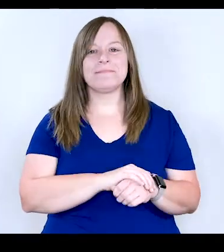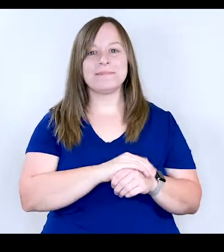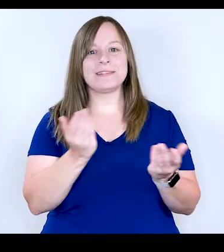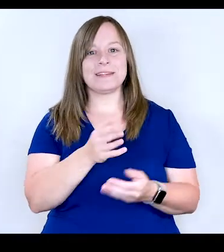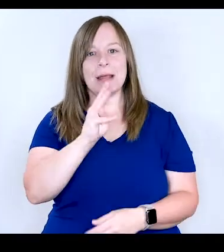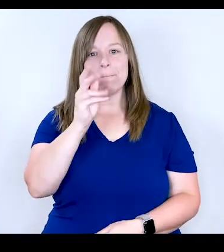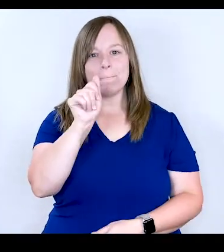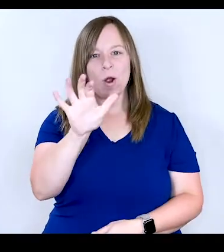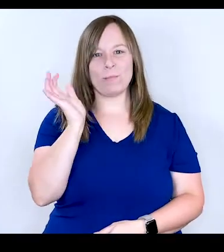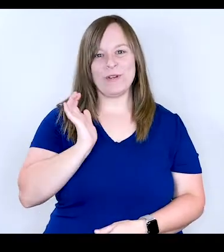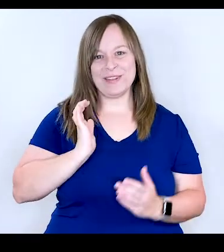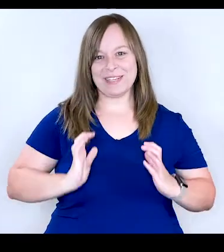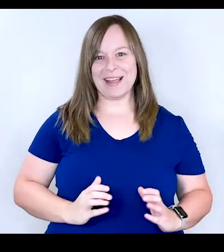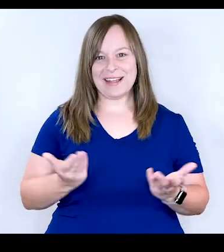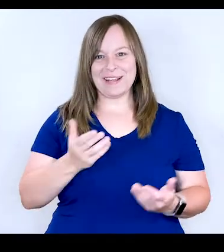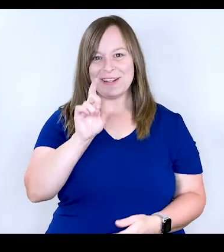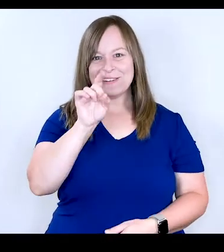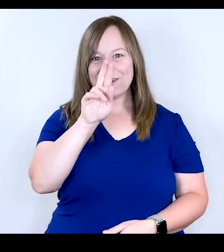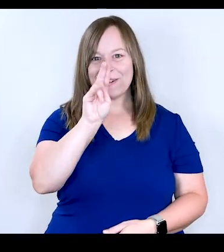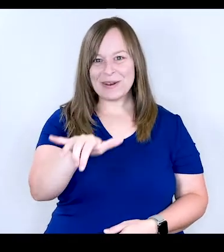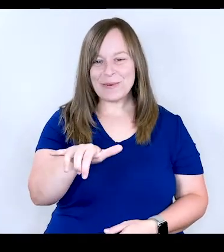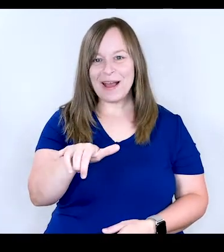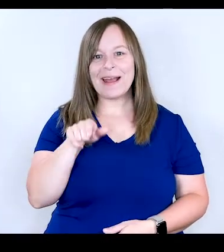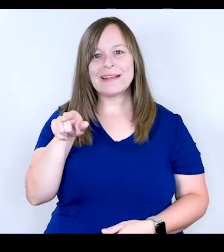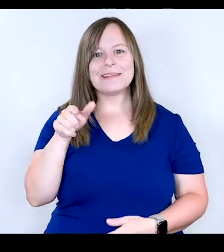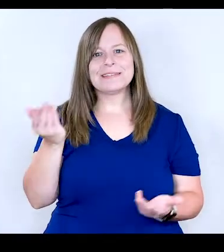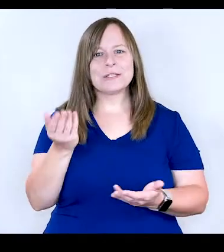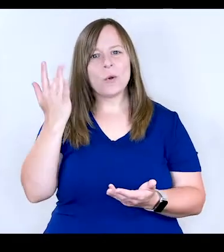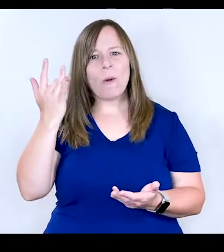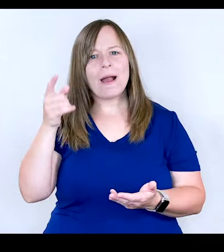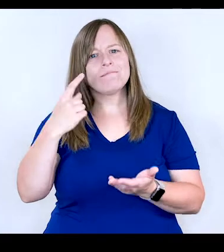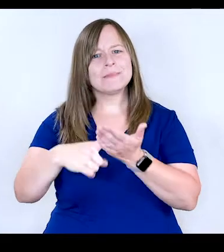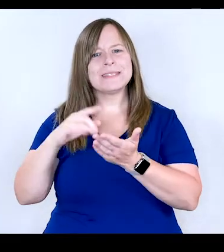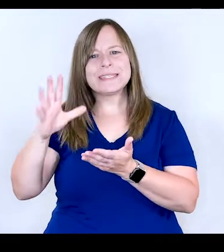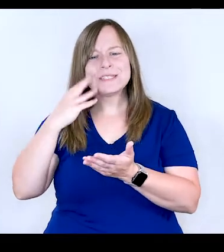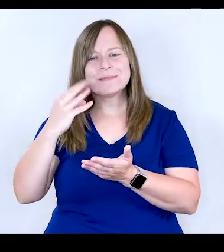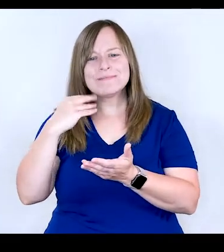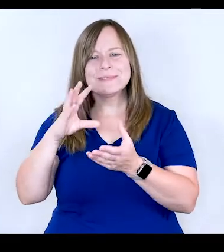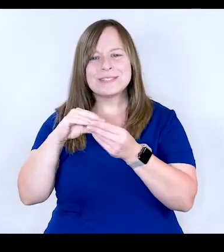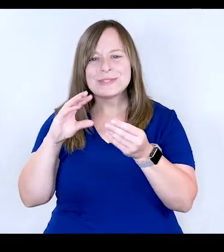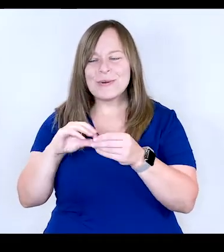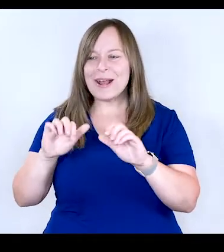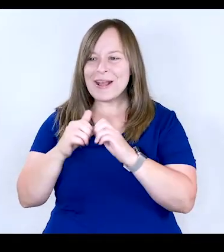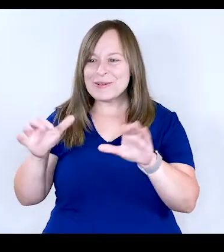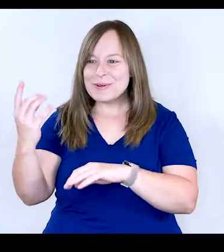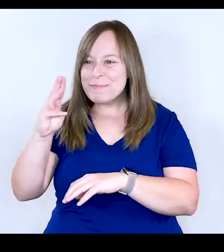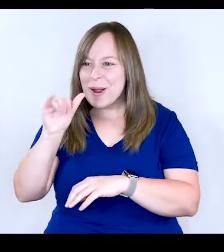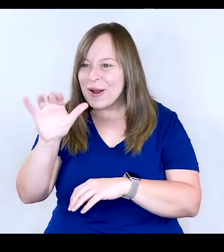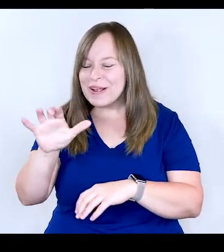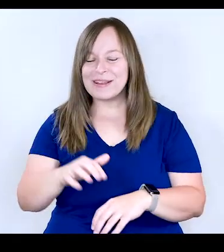have Marc, a previous client here at DRNY, and he's here to discuss his story. Hi, Marc. How are you doing today?